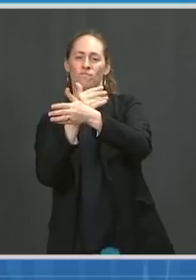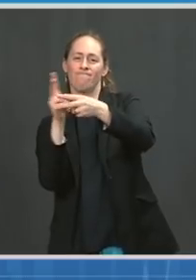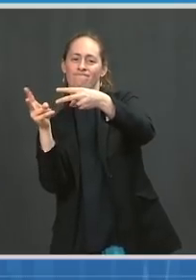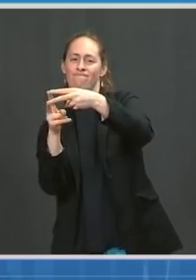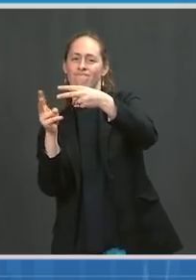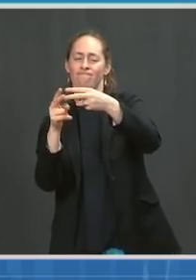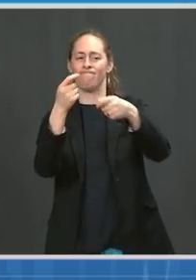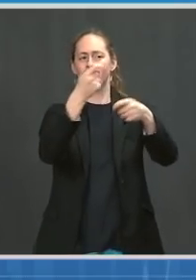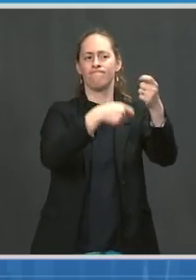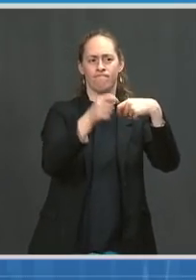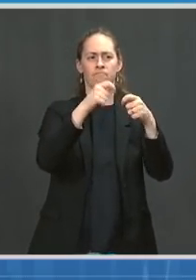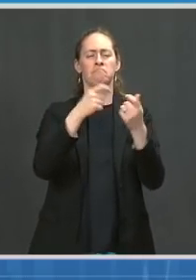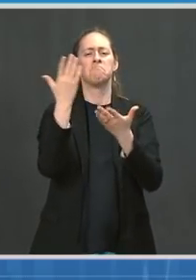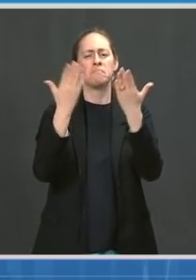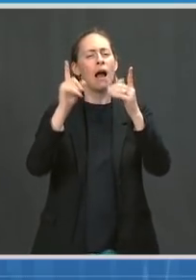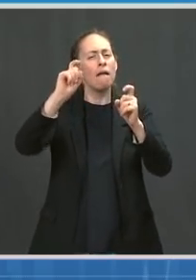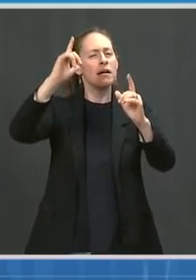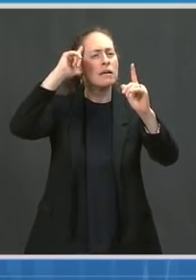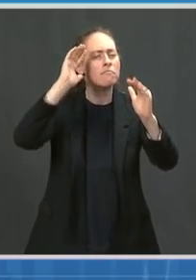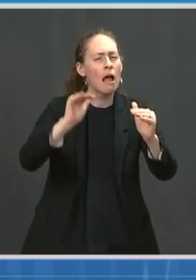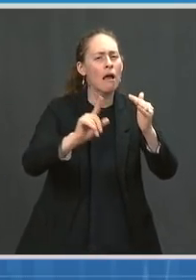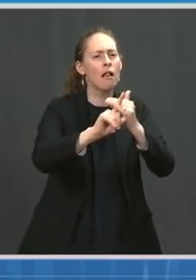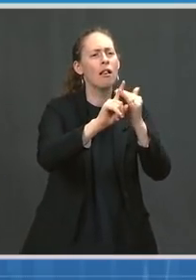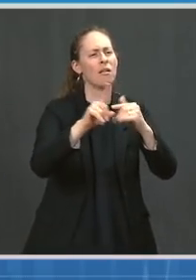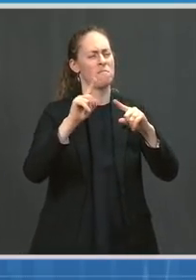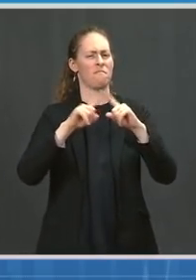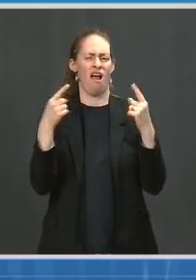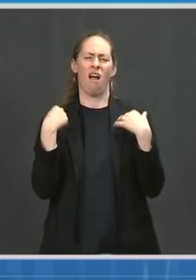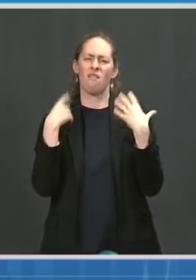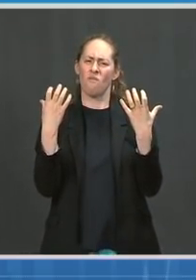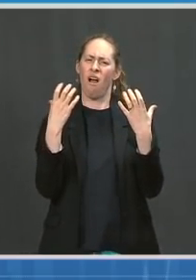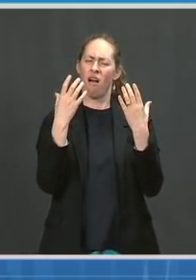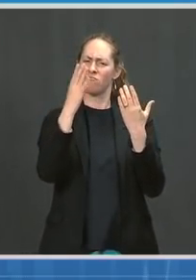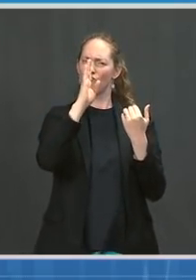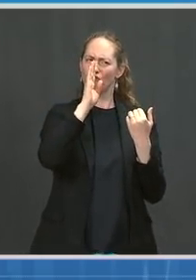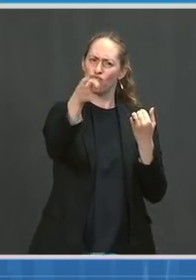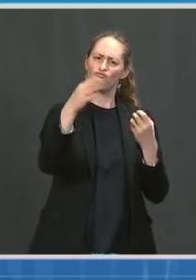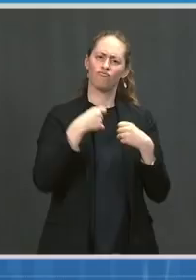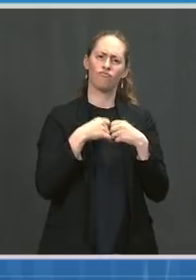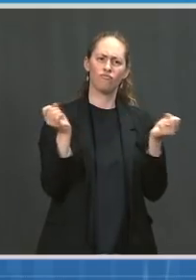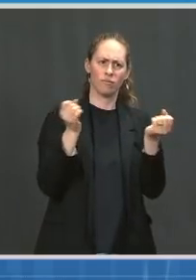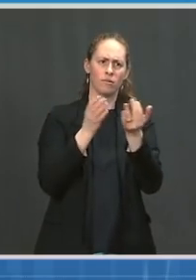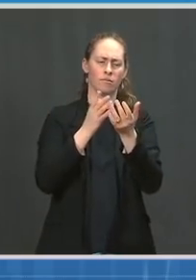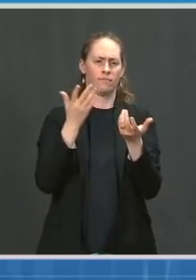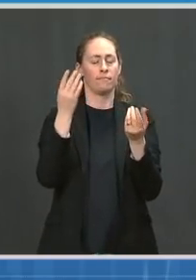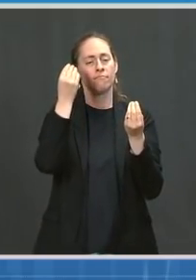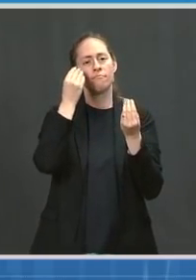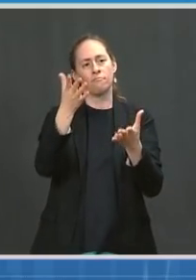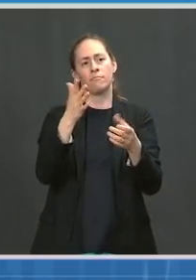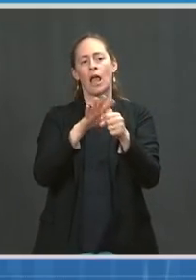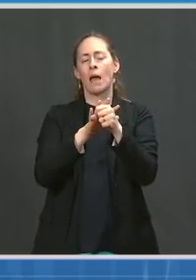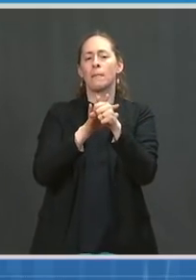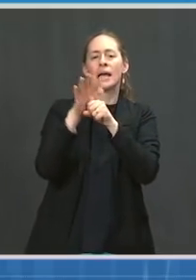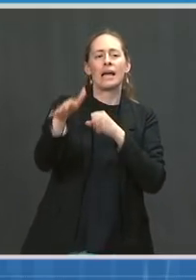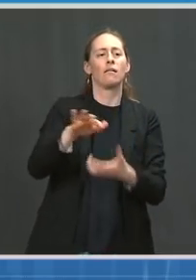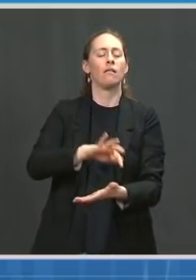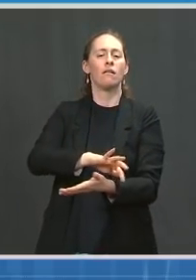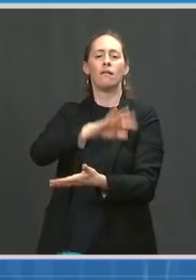However, I want to be clear that we have more than enough Pfizer and Moderna vaccine supply to continue